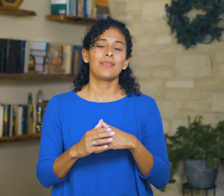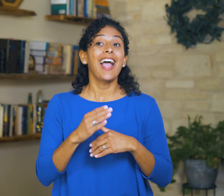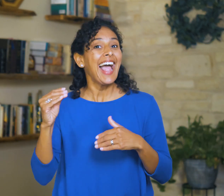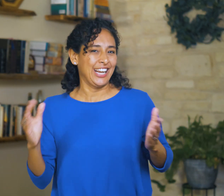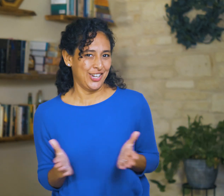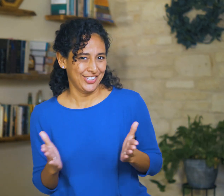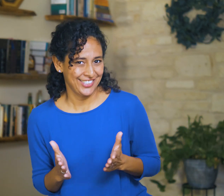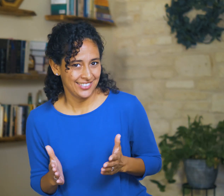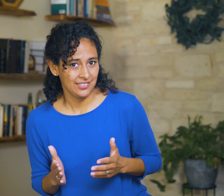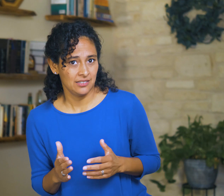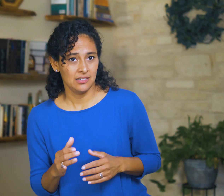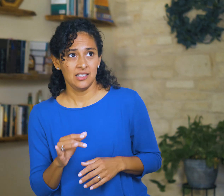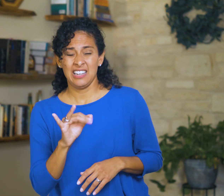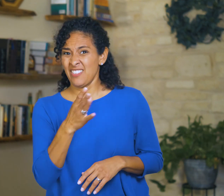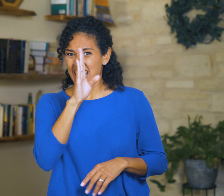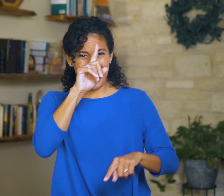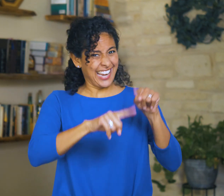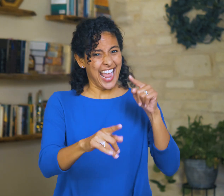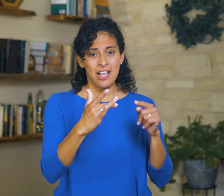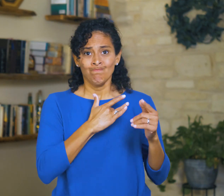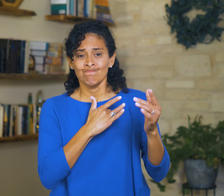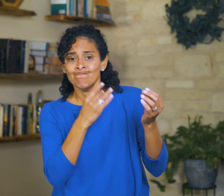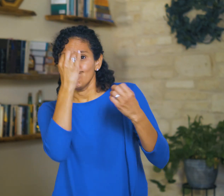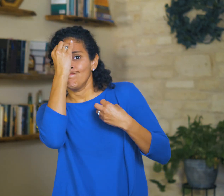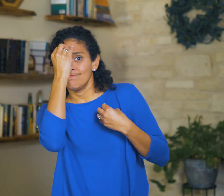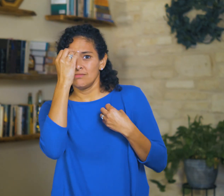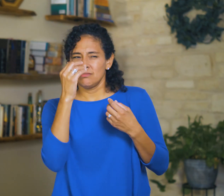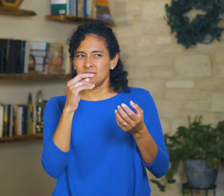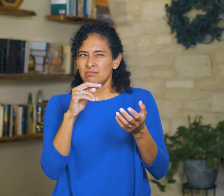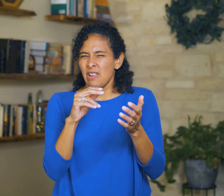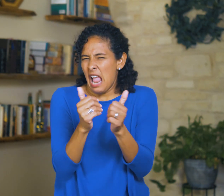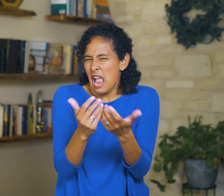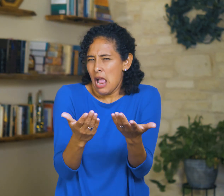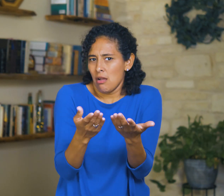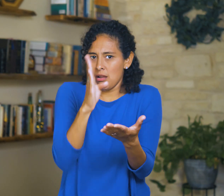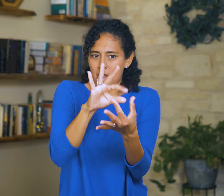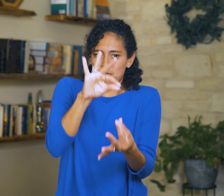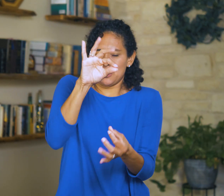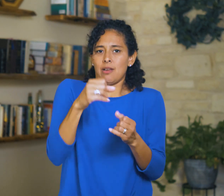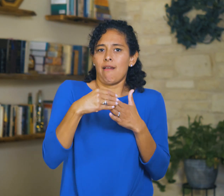But it can also be so encouraging! If God couldn’t do that, how else could God the Spirit